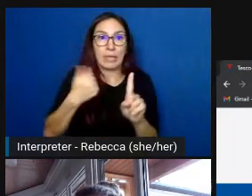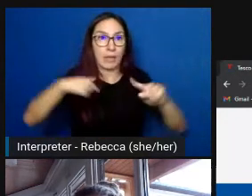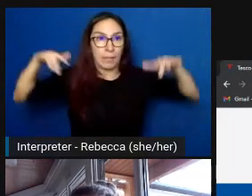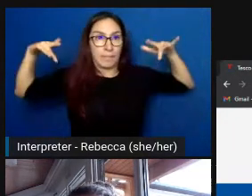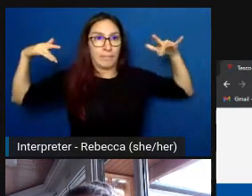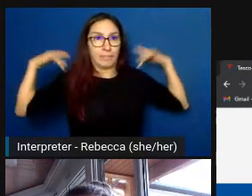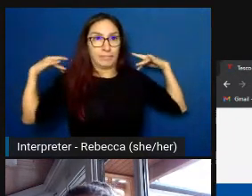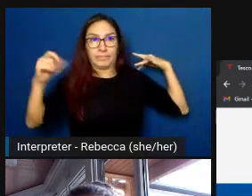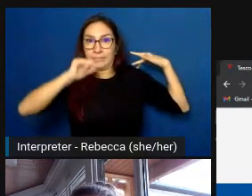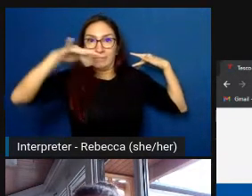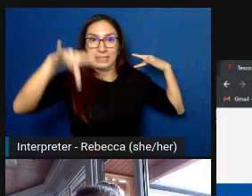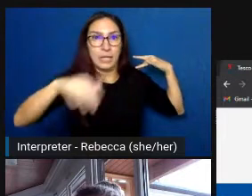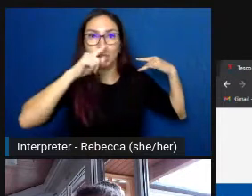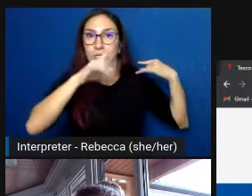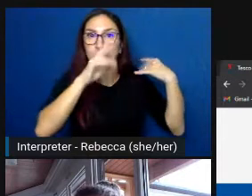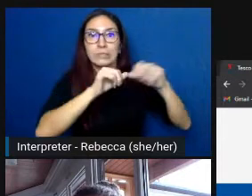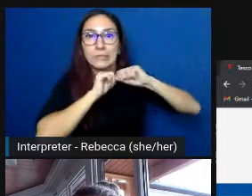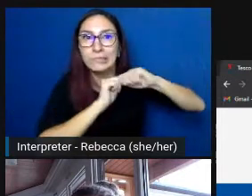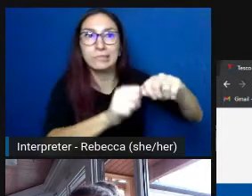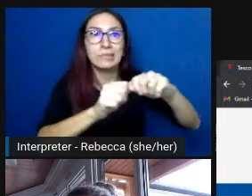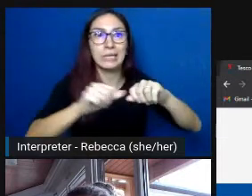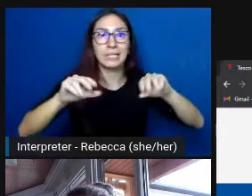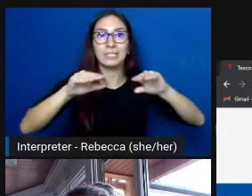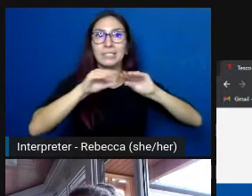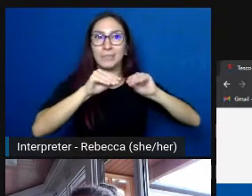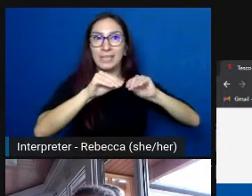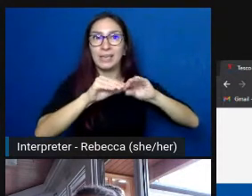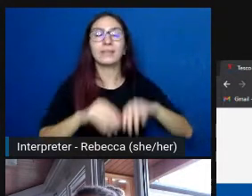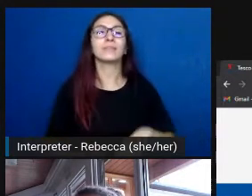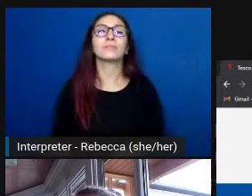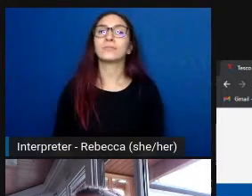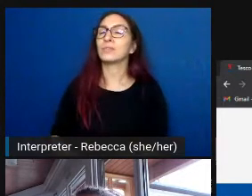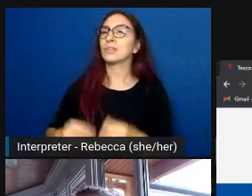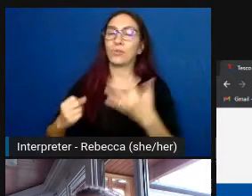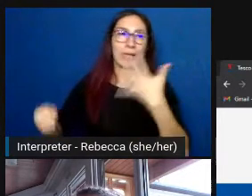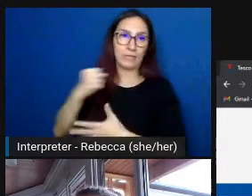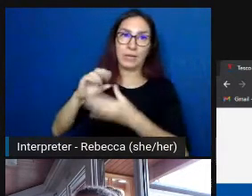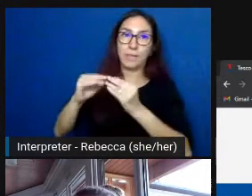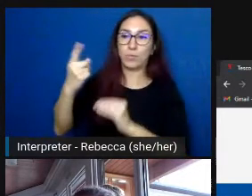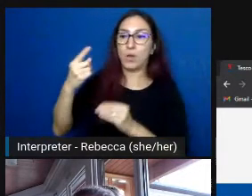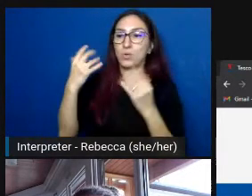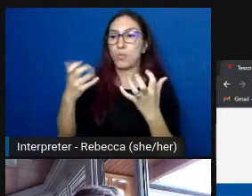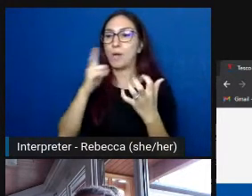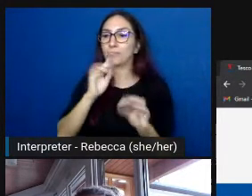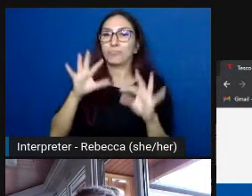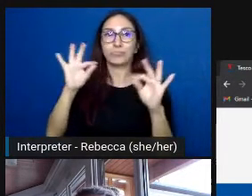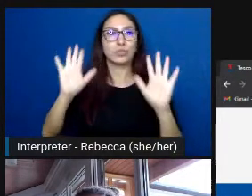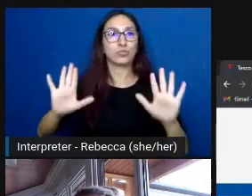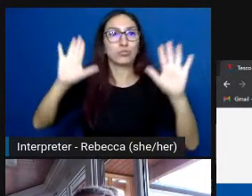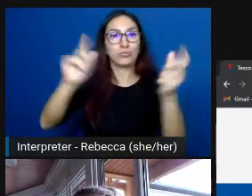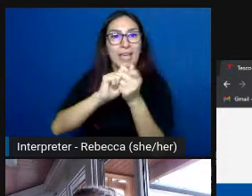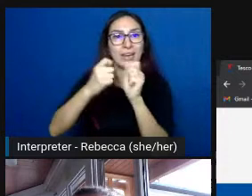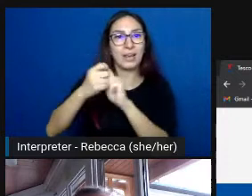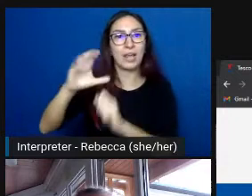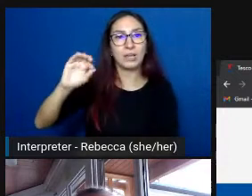Rule number one, if you want to have great conversion on your website [crosstalk] I didn't expect this to happen. [screen reader] Can you pause it?